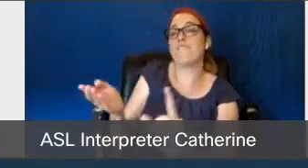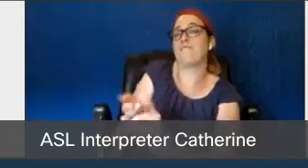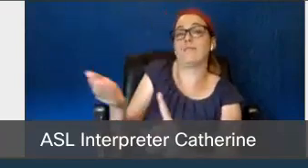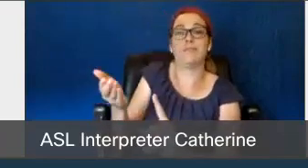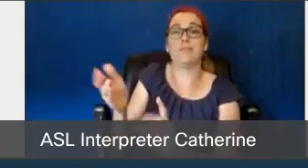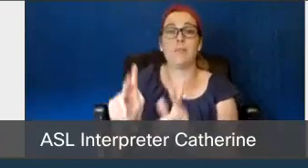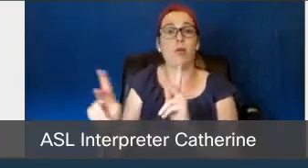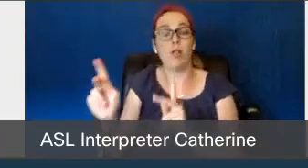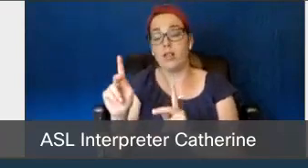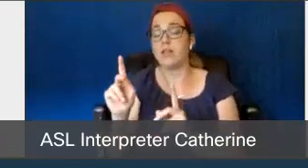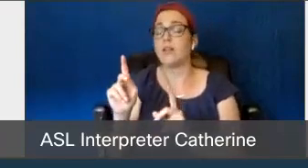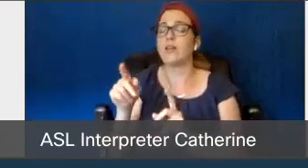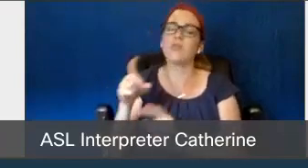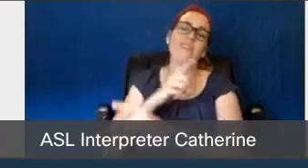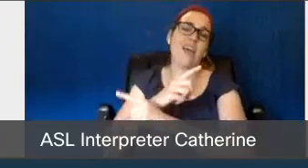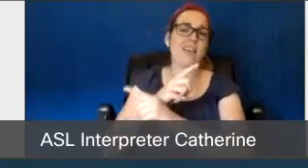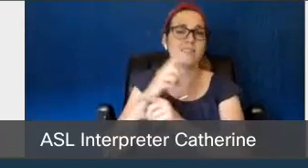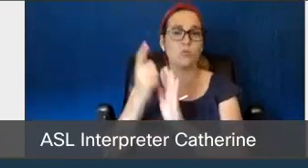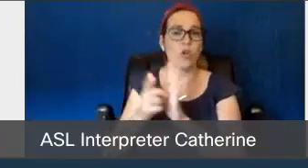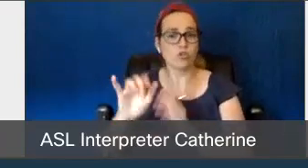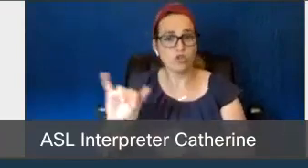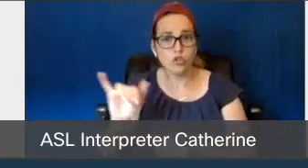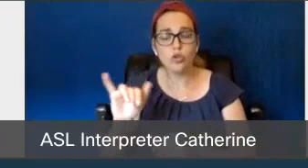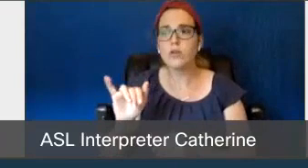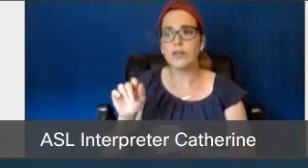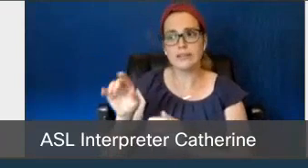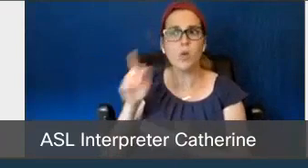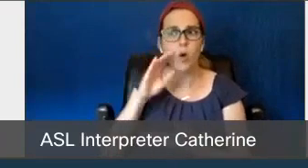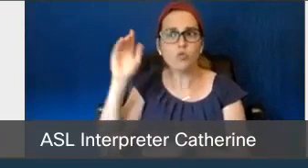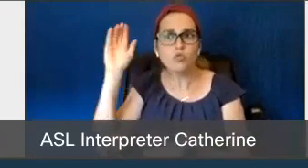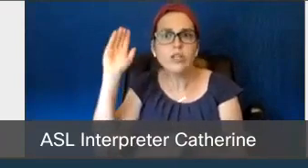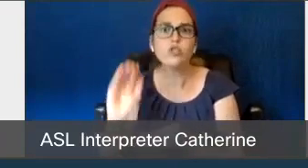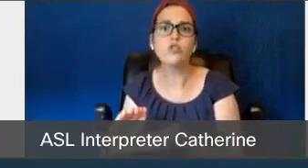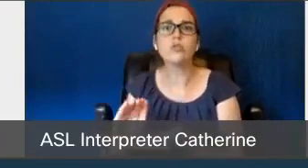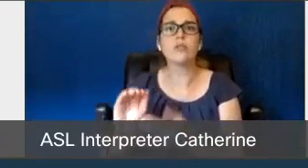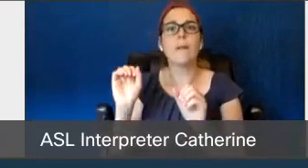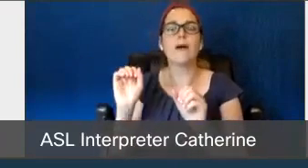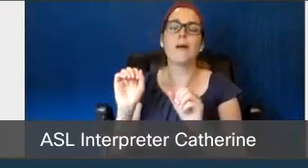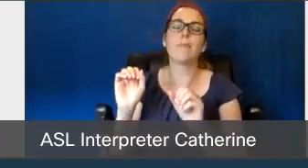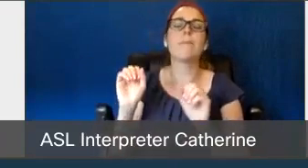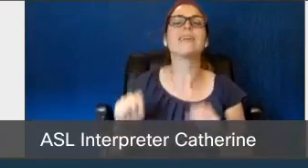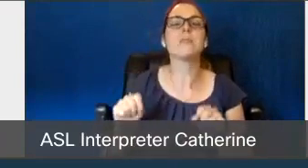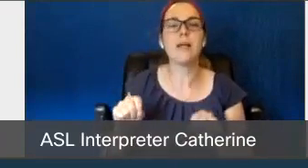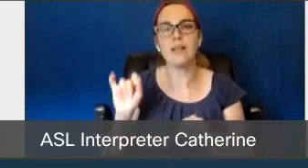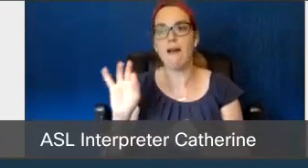of there I guess as unscathed as possible, but the prosecutor's job is to make sure to cut down on recidivism and you do that